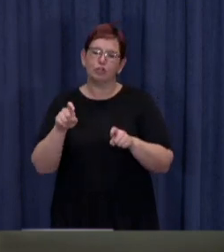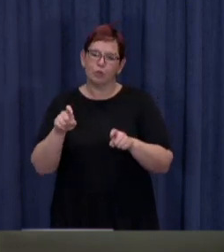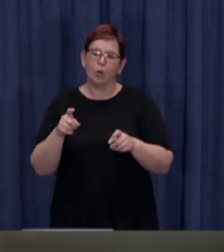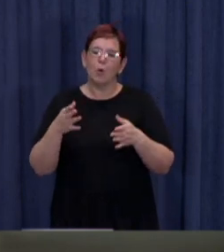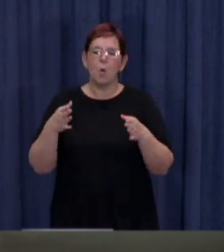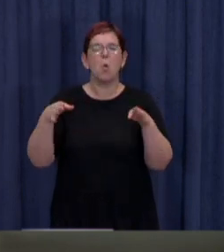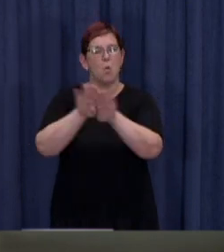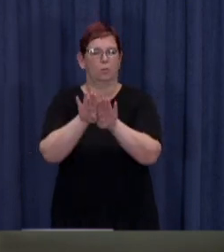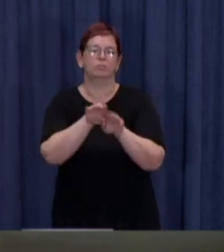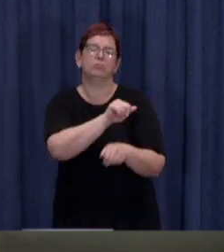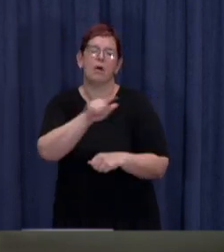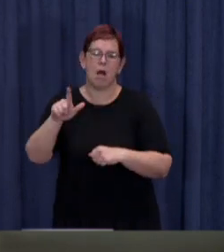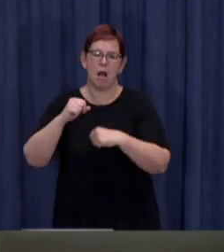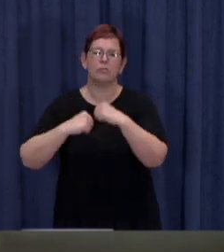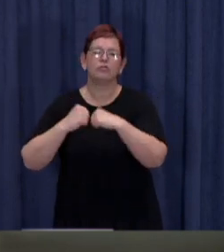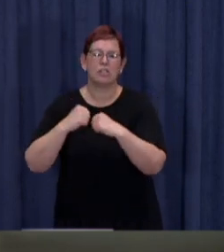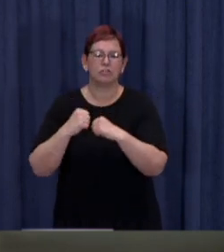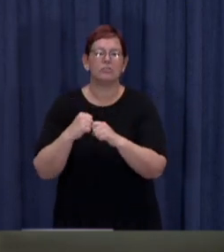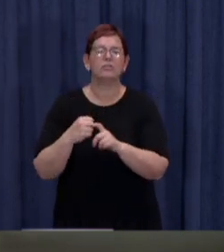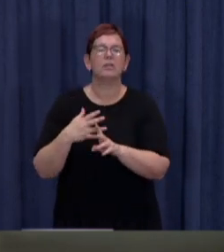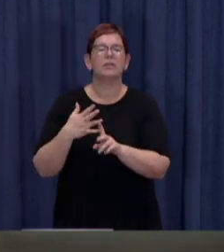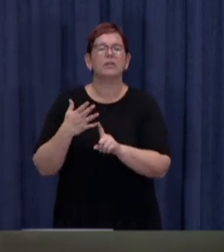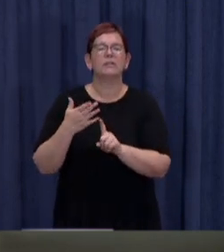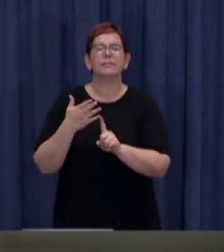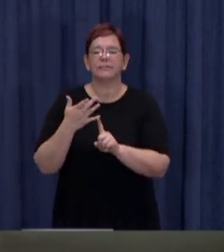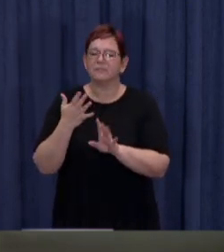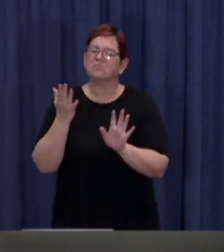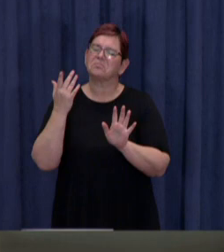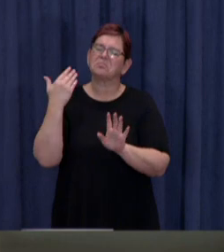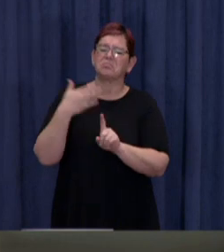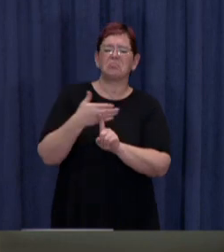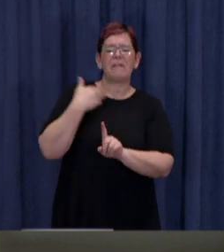be a case-by-case basis and other people felt we should you know more or less let